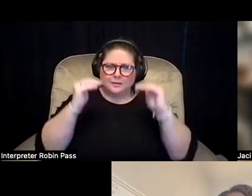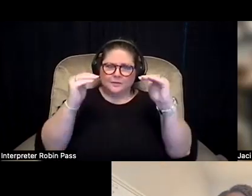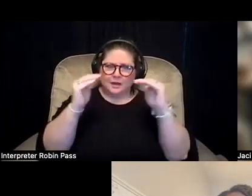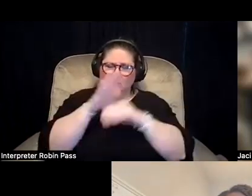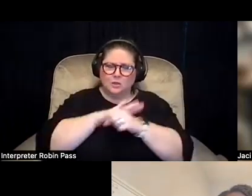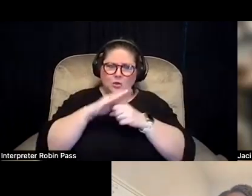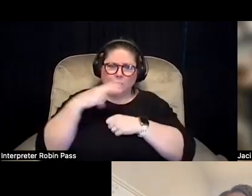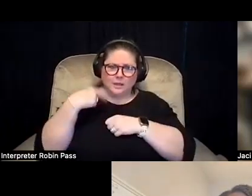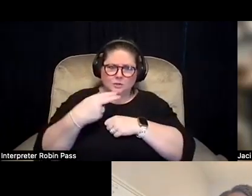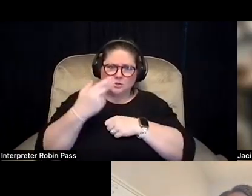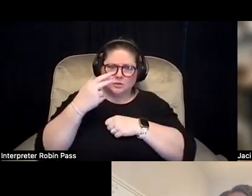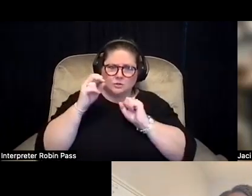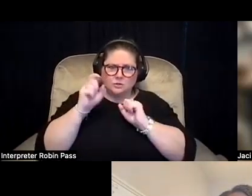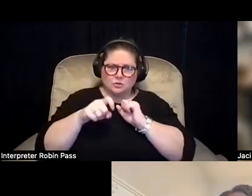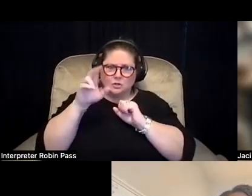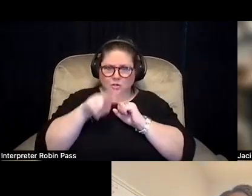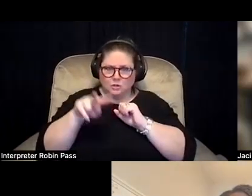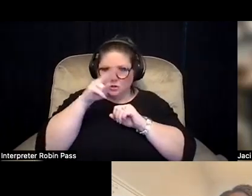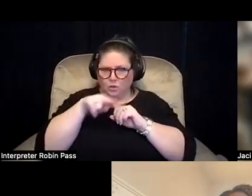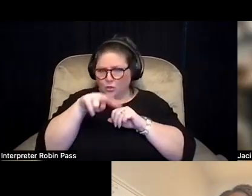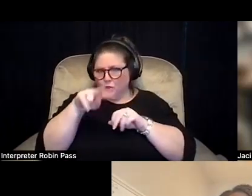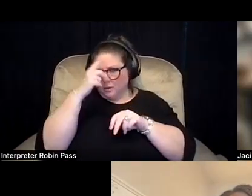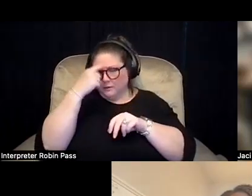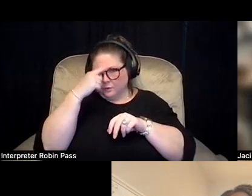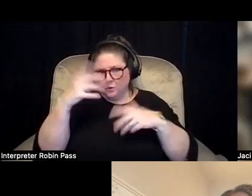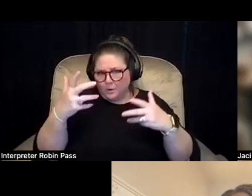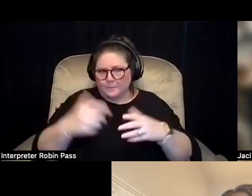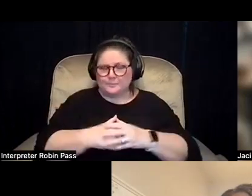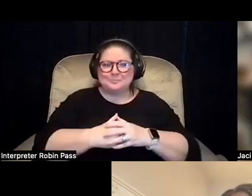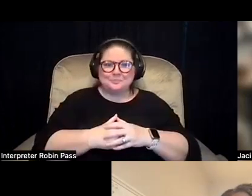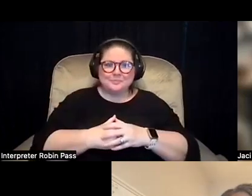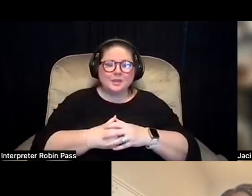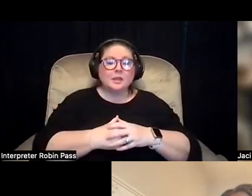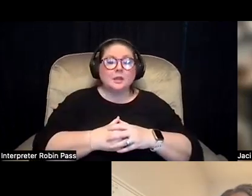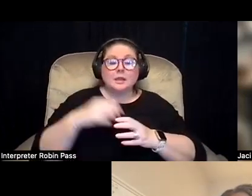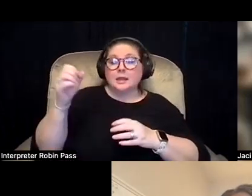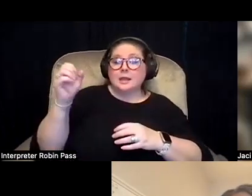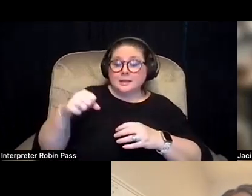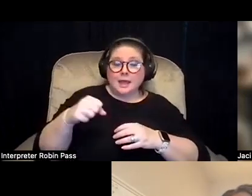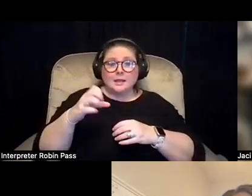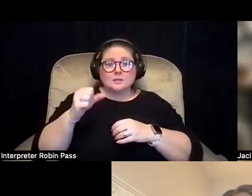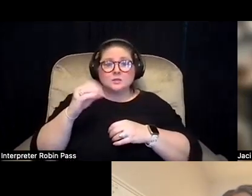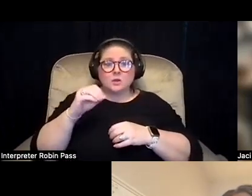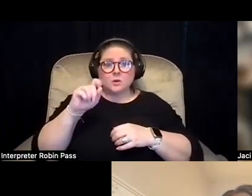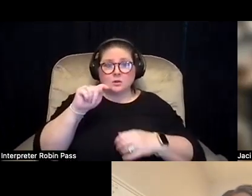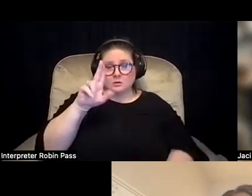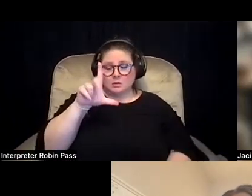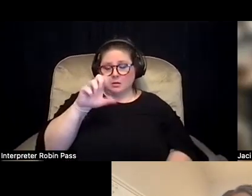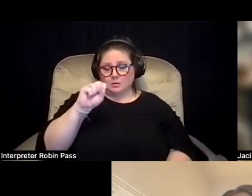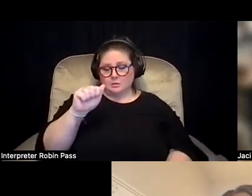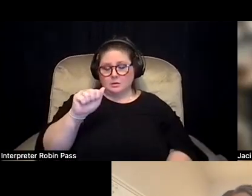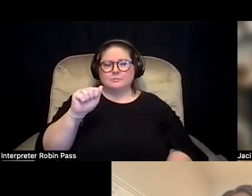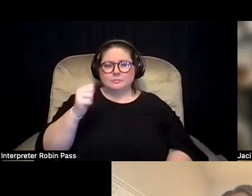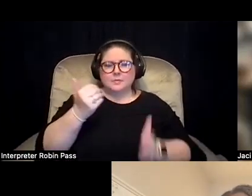maybe should be looking out for yeah um so tulsa again a couple years ago i wrote about the value